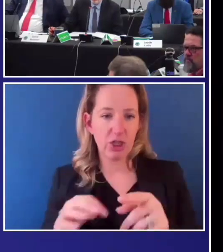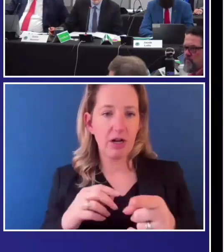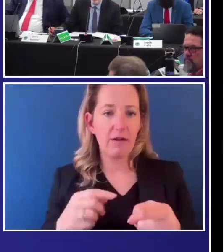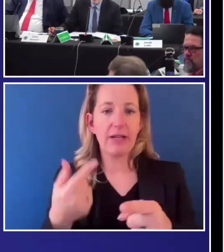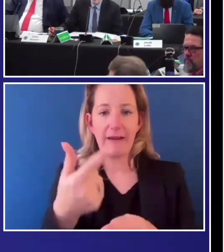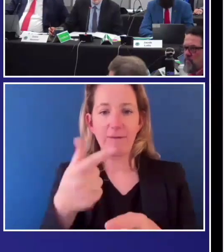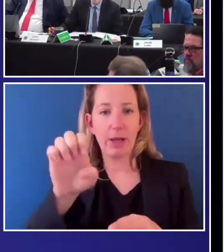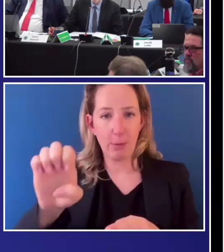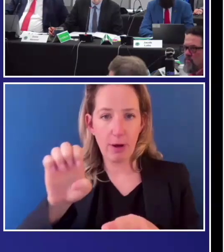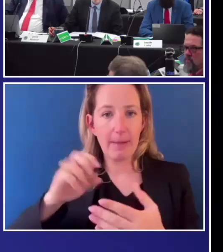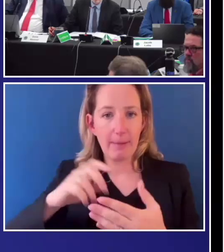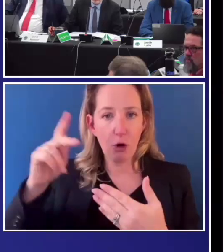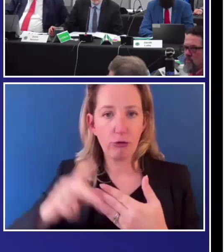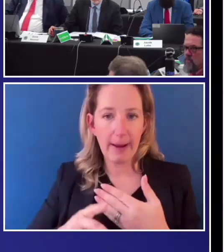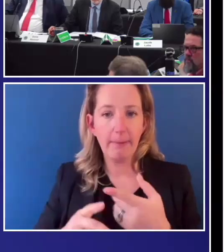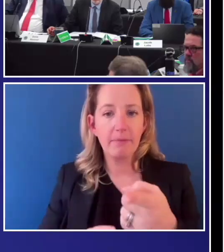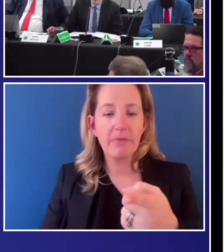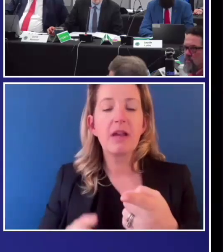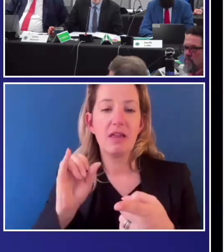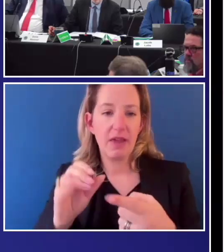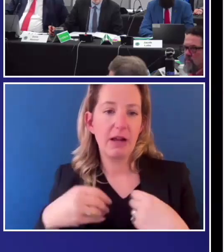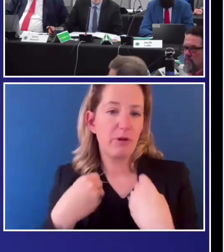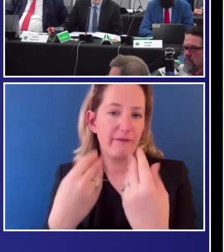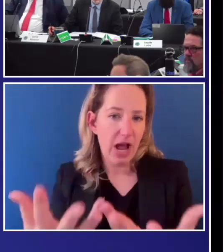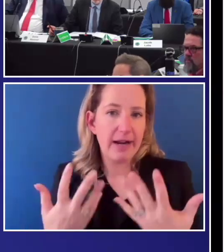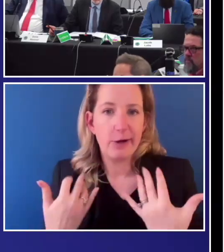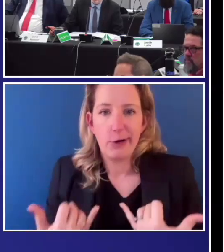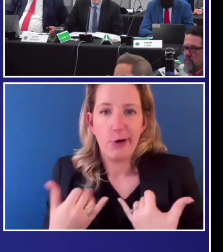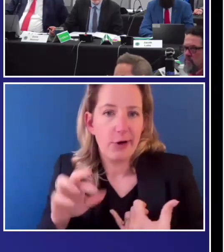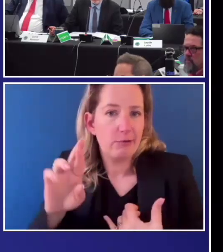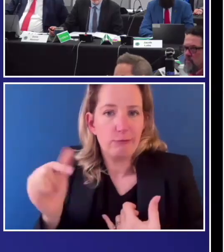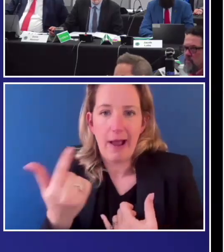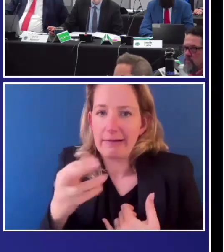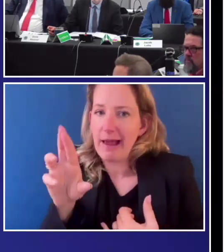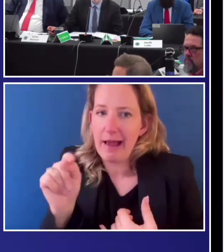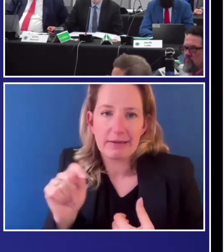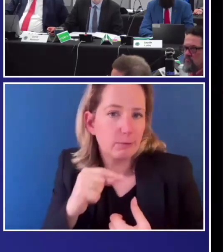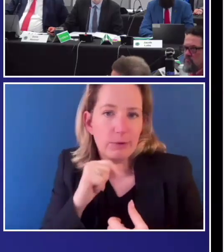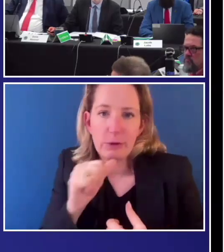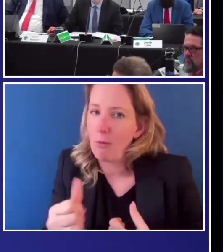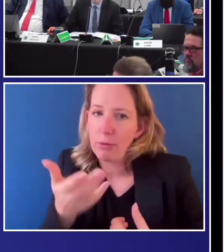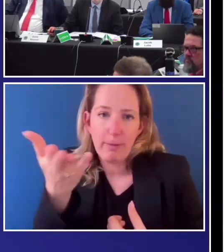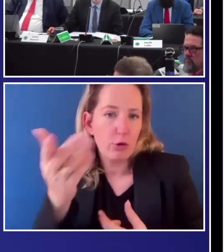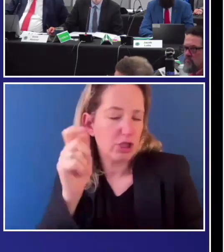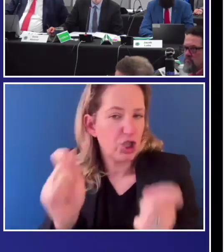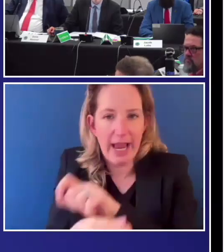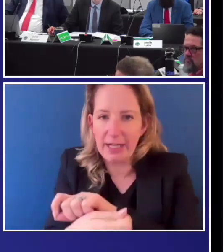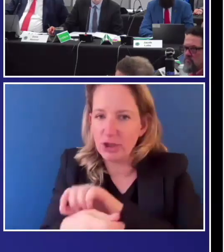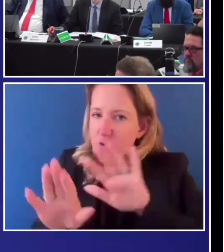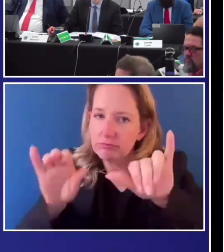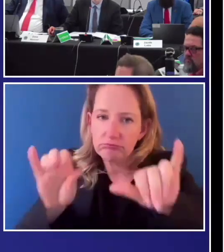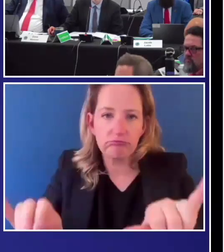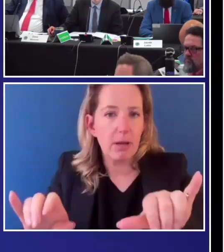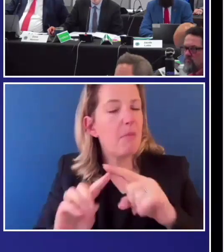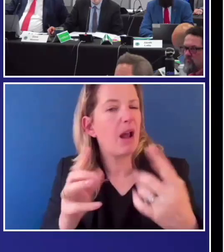program. Again, provided this is current reg text that we don't propose to change. But just so you guys know what we're talking about. Again,